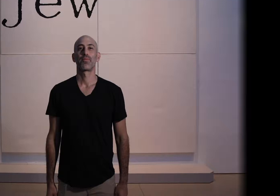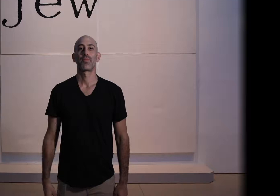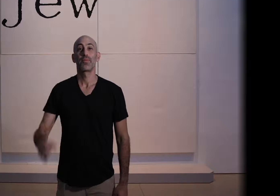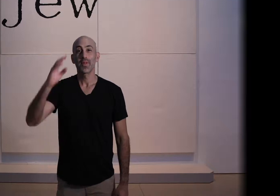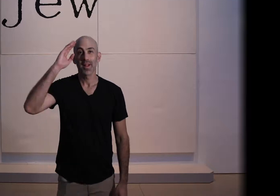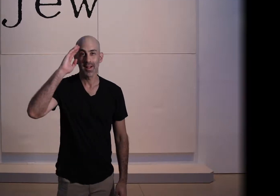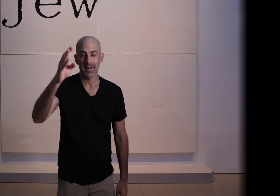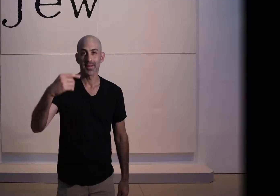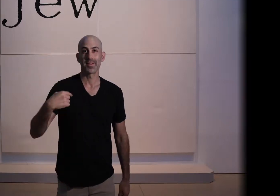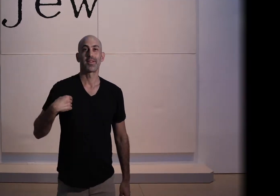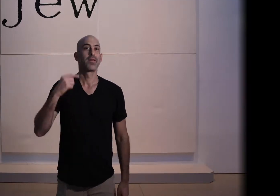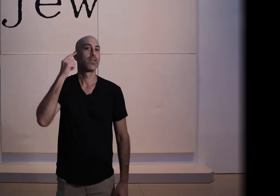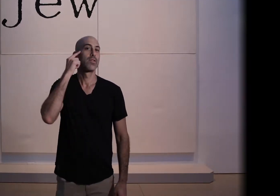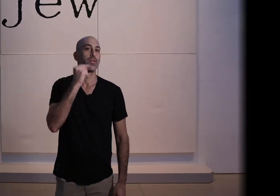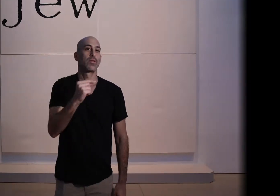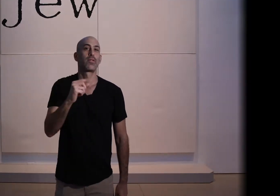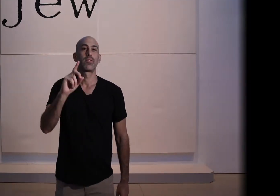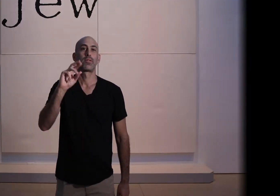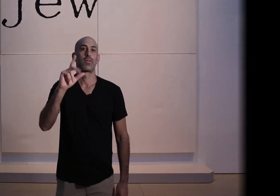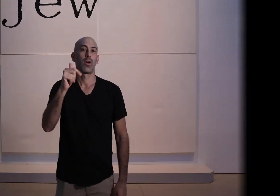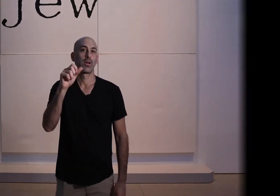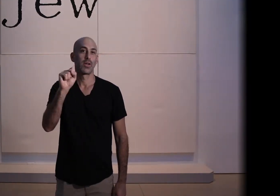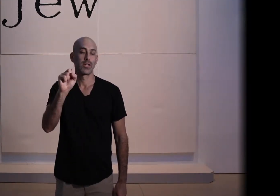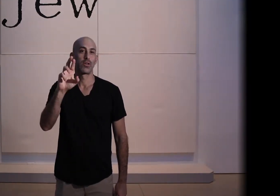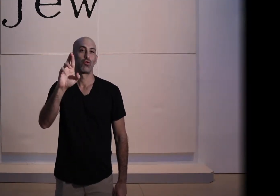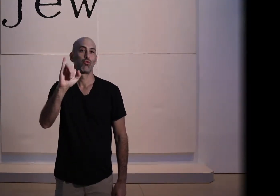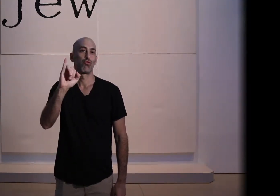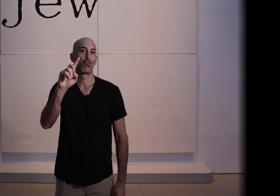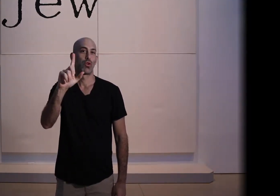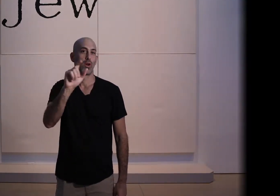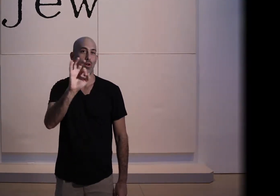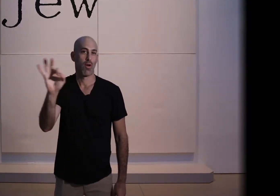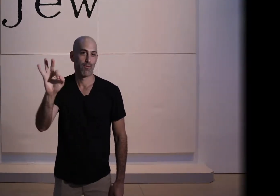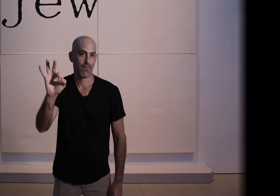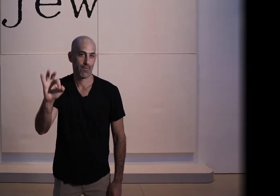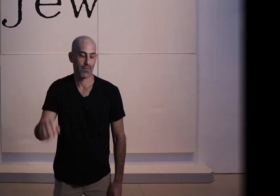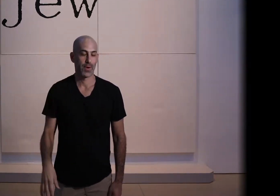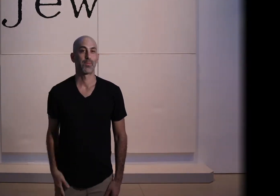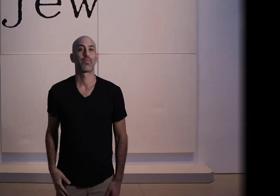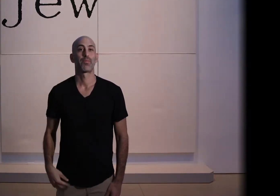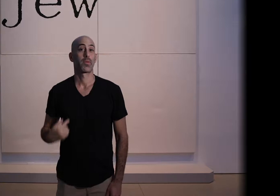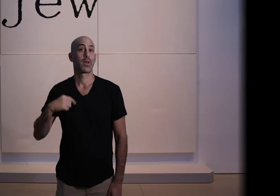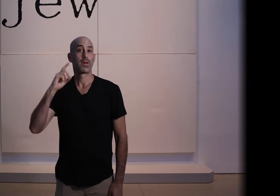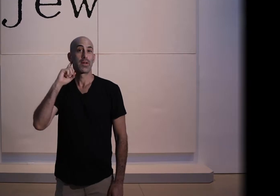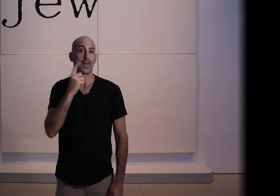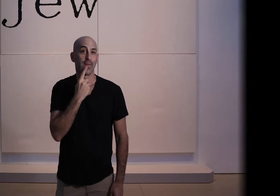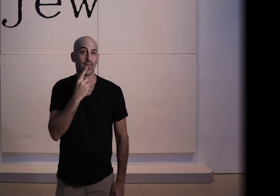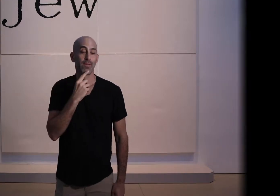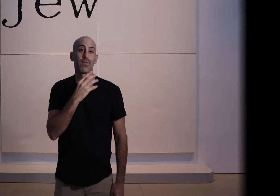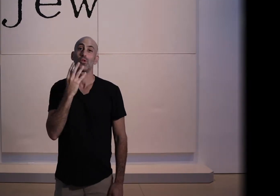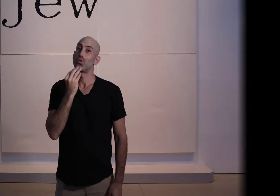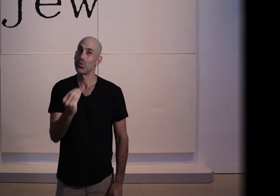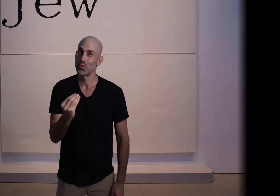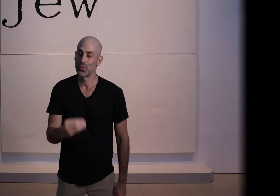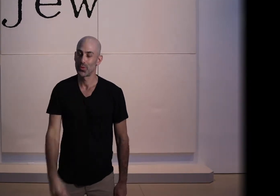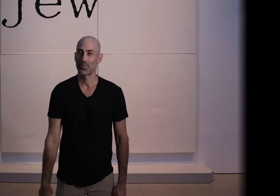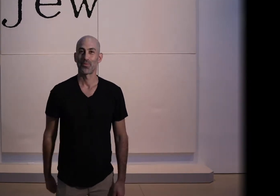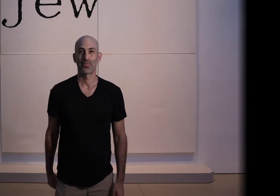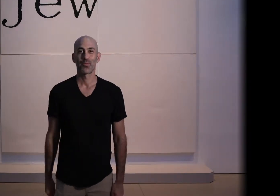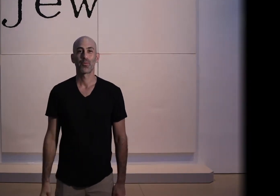Hello! I’m Douglas Ridloff. I’m Deaf and Jewish.